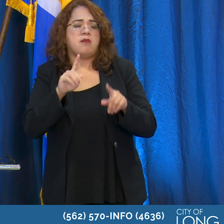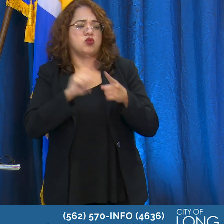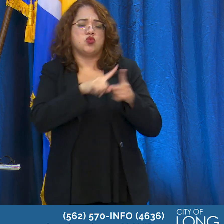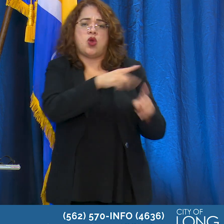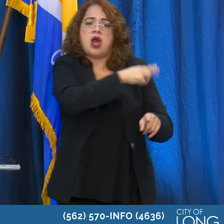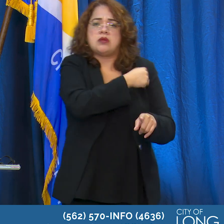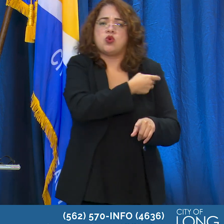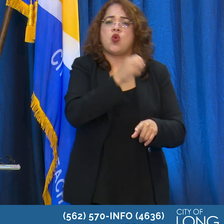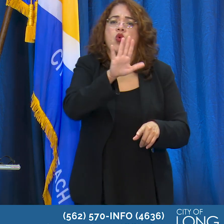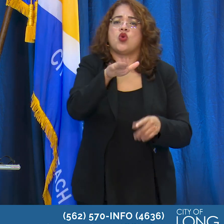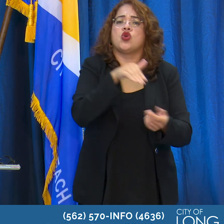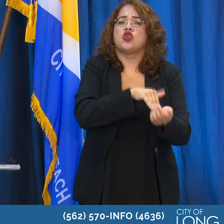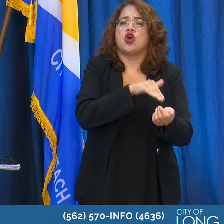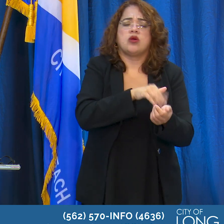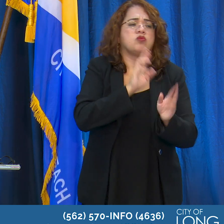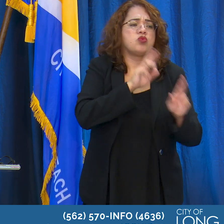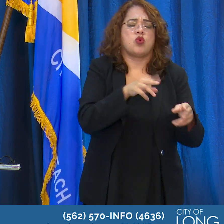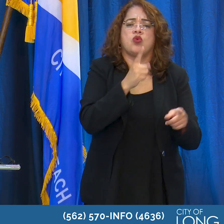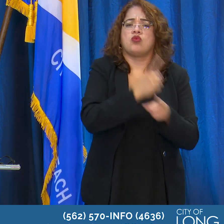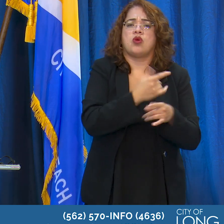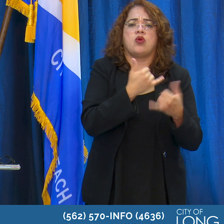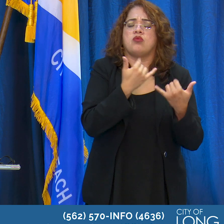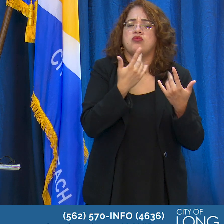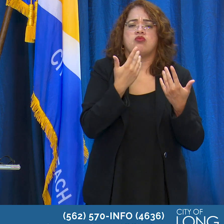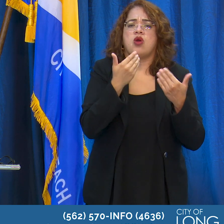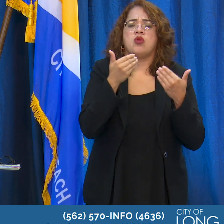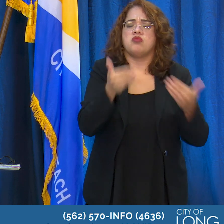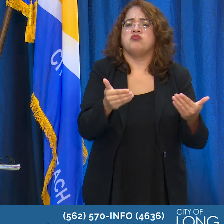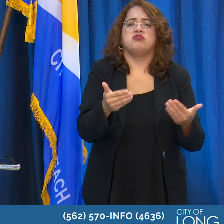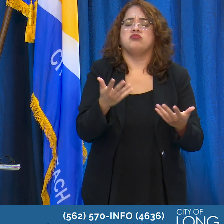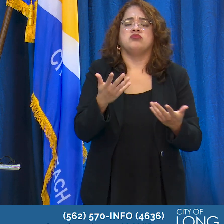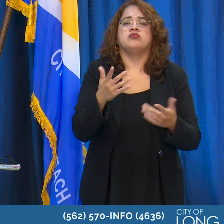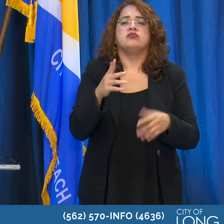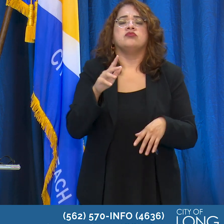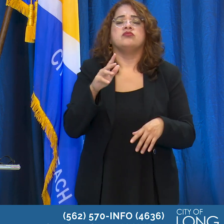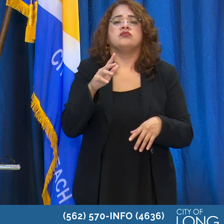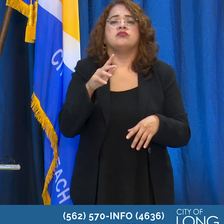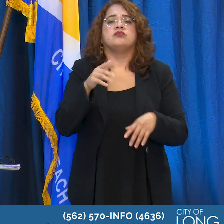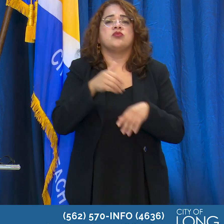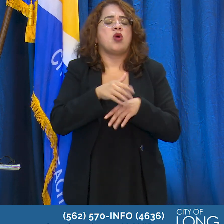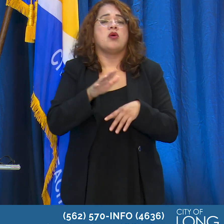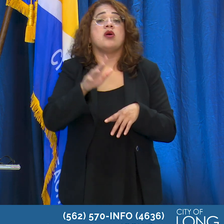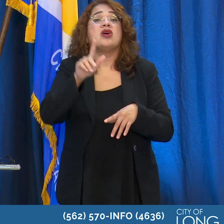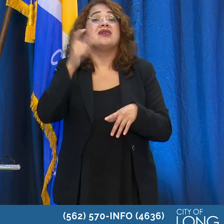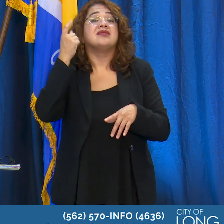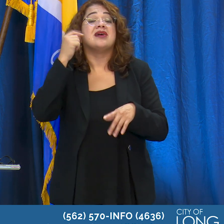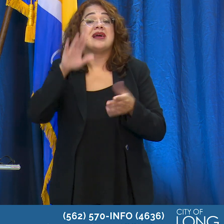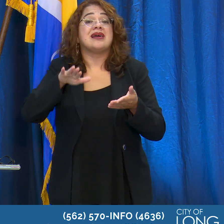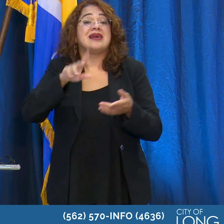addition, our hospitalization and death information is not being impacted as they're reported through different systems so those data as the mayor